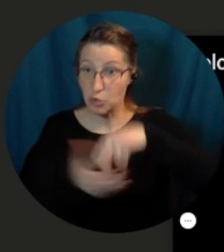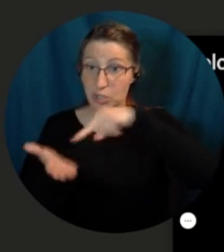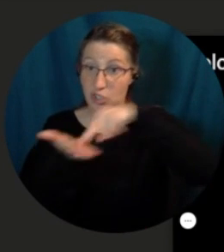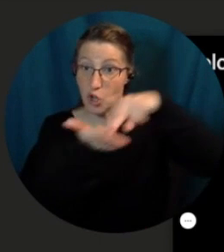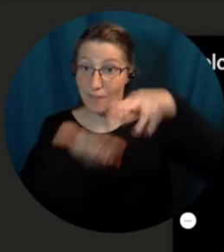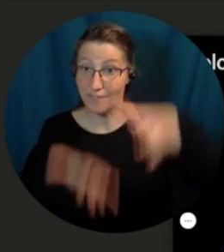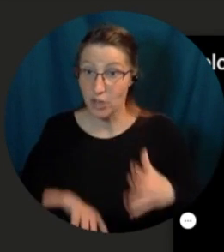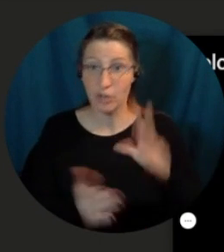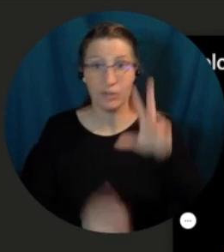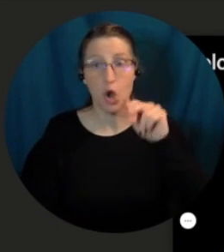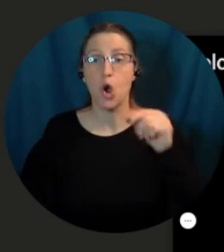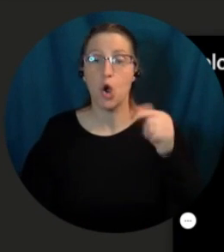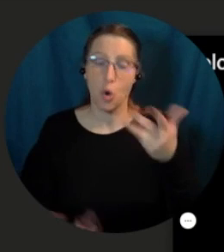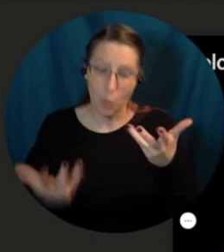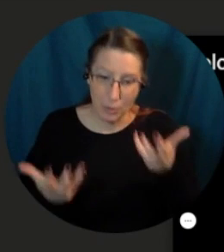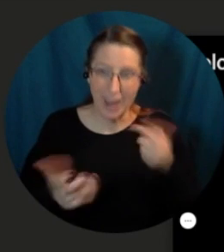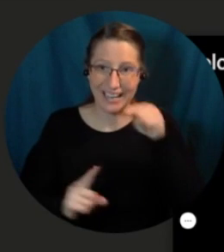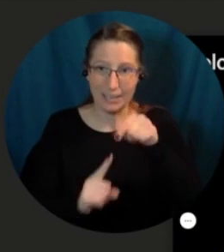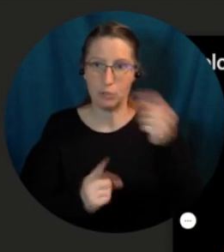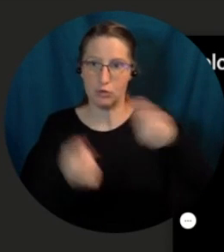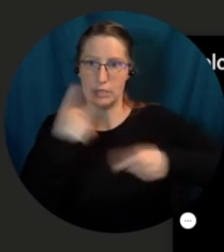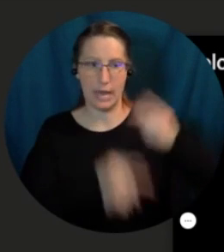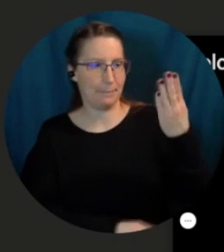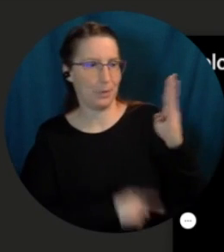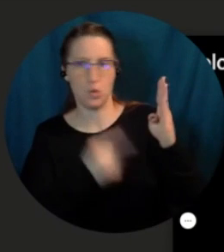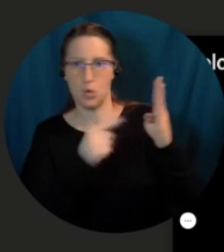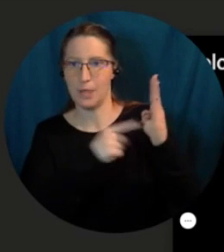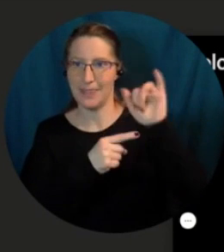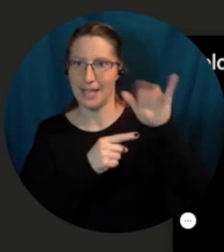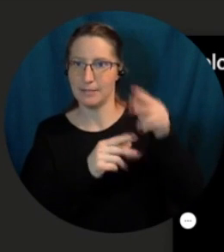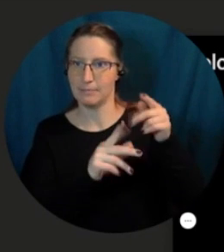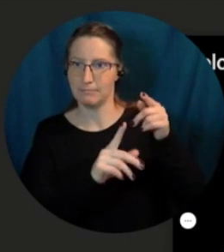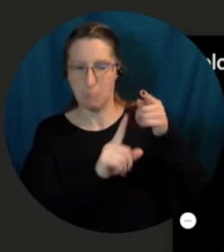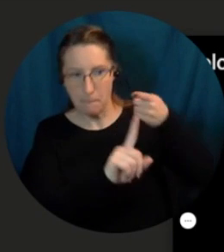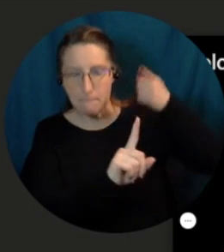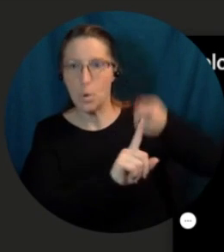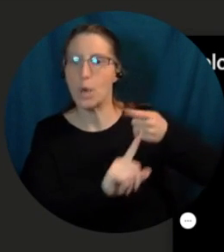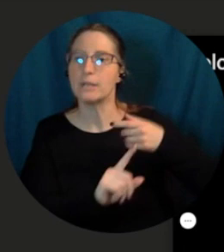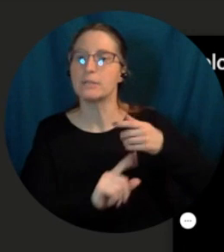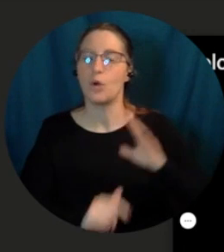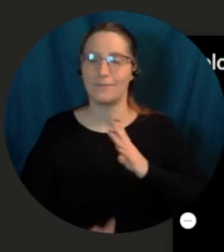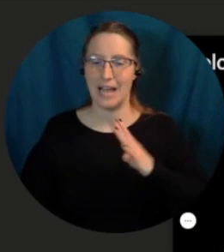He signed blue. Allowing him to change that one thing to boy